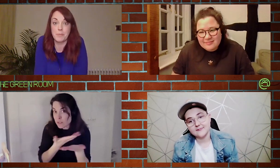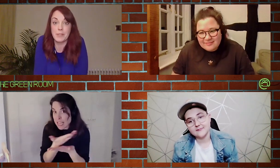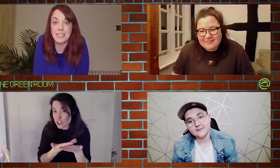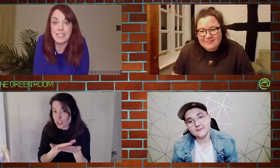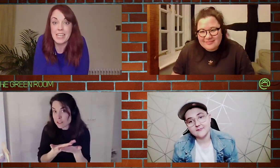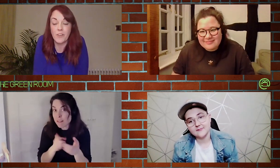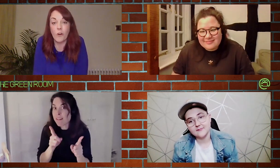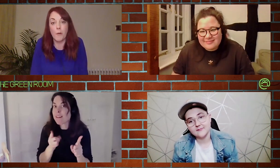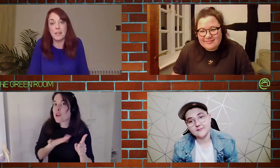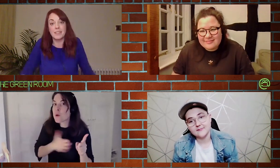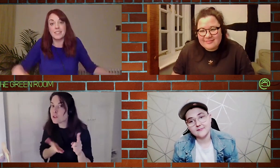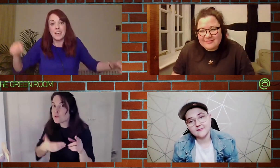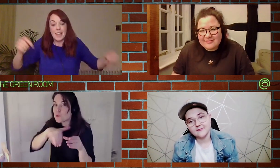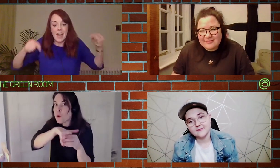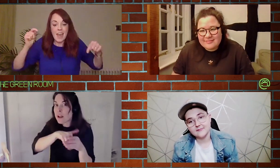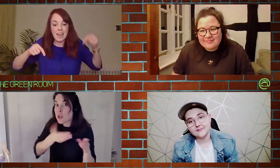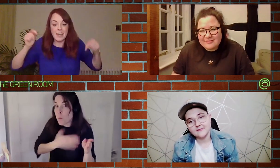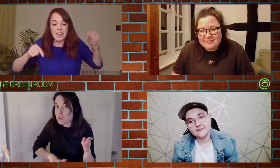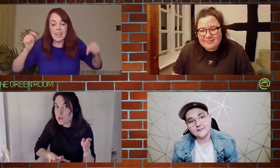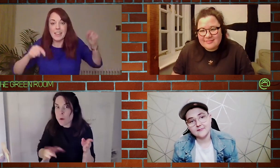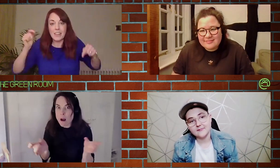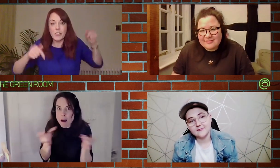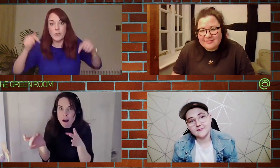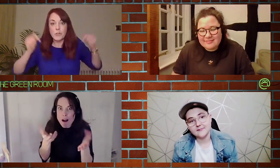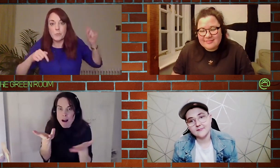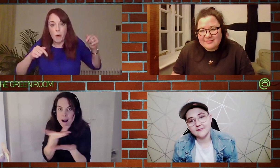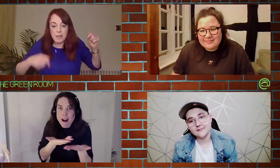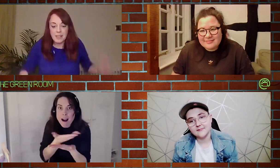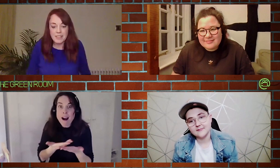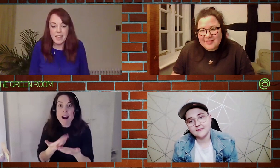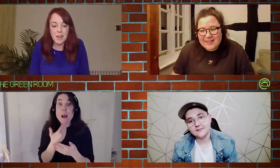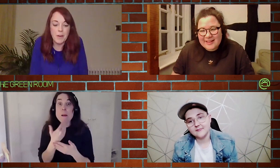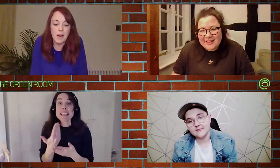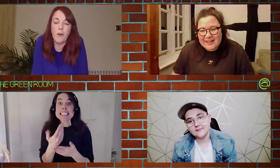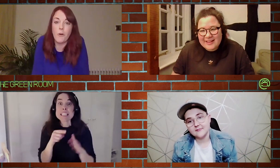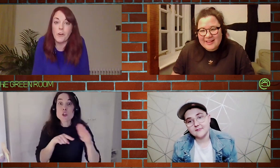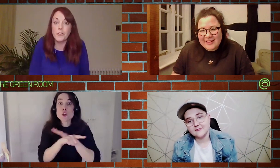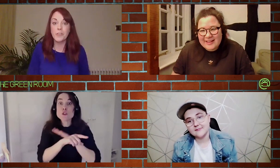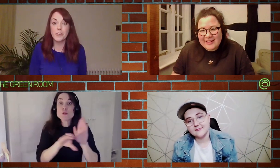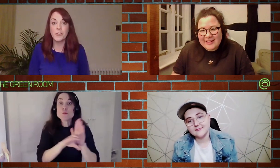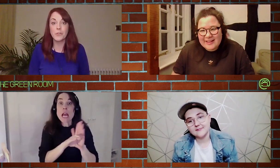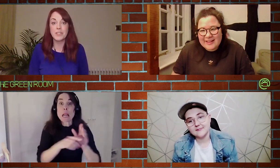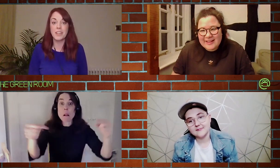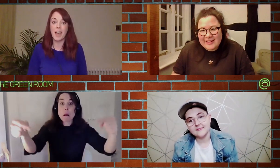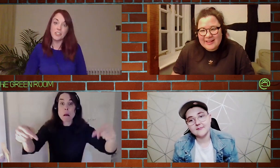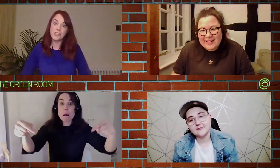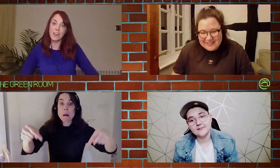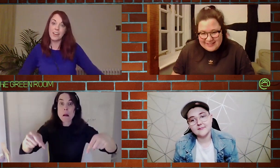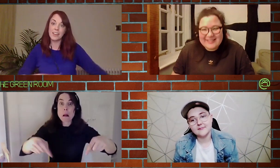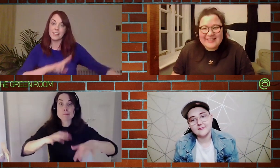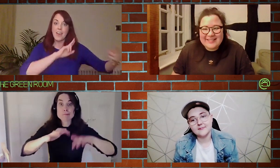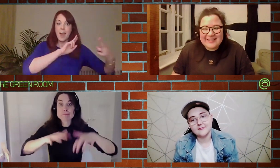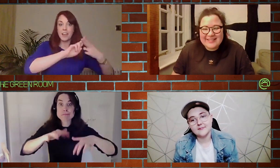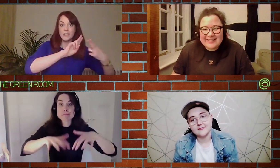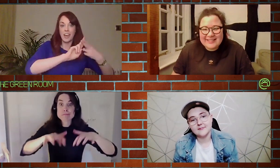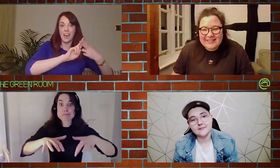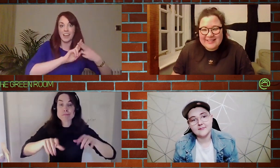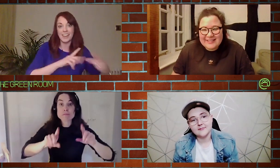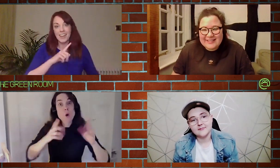Please leave a comment in the youtube comments. Or you can use the hashtag that's